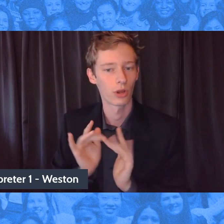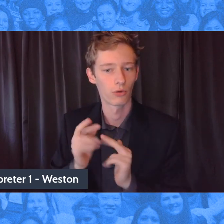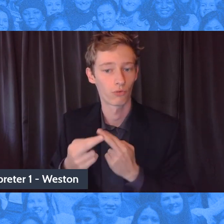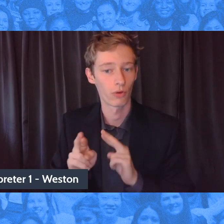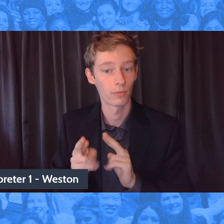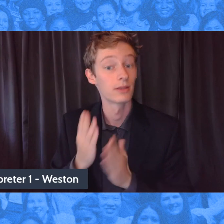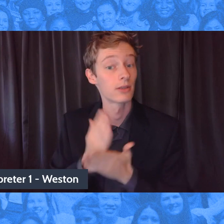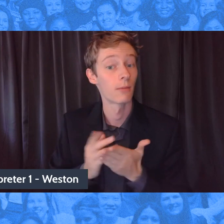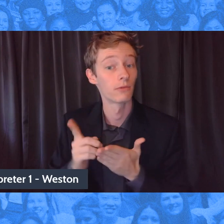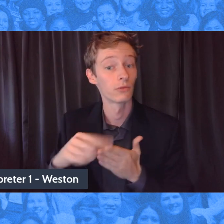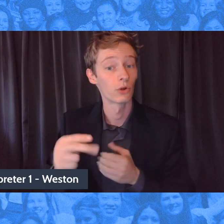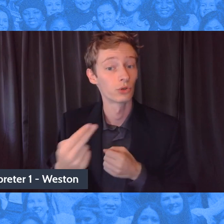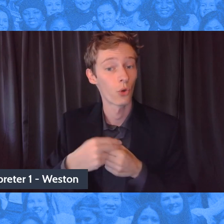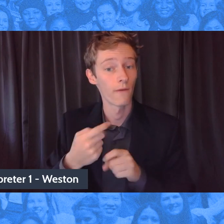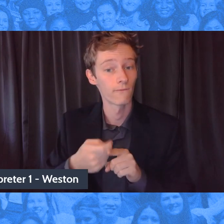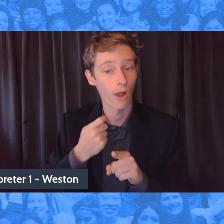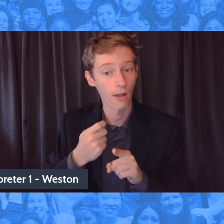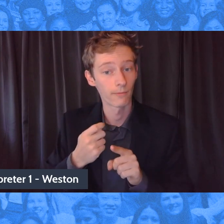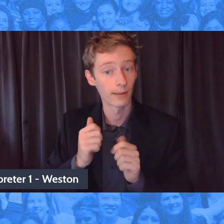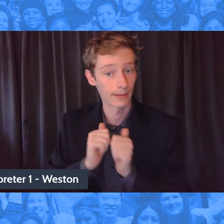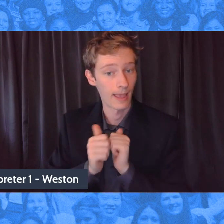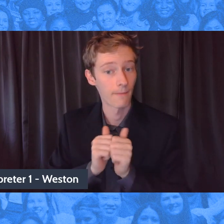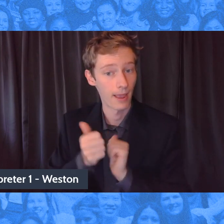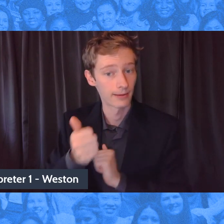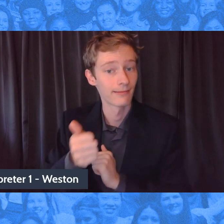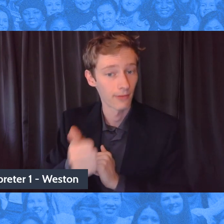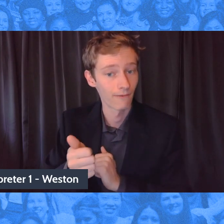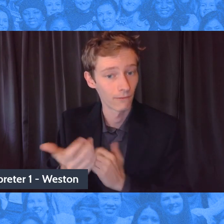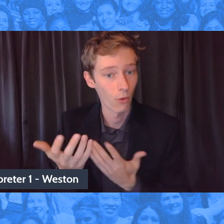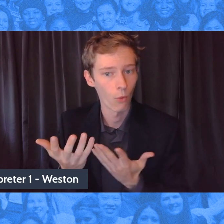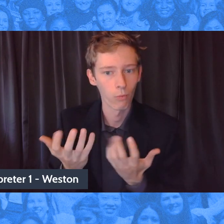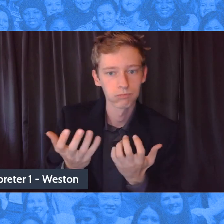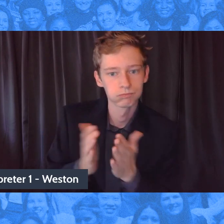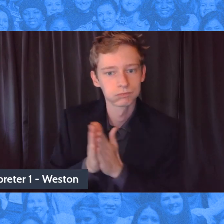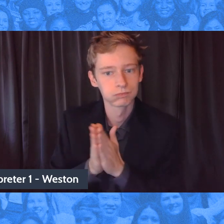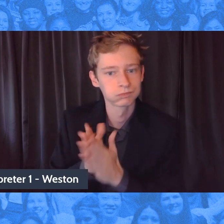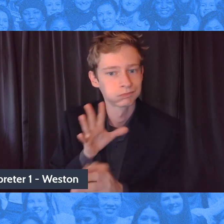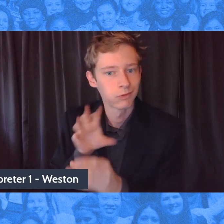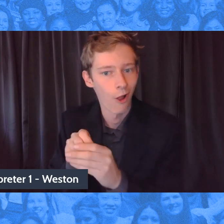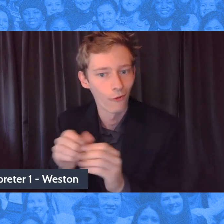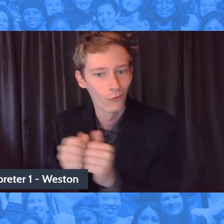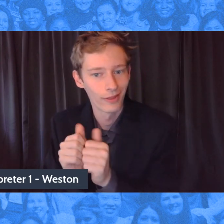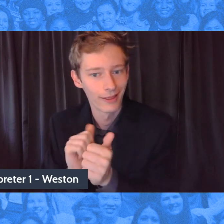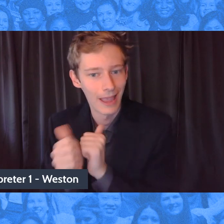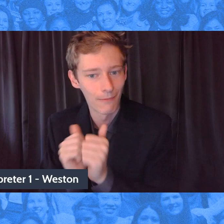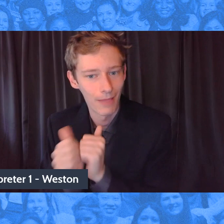or interested in working on campaigns. This is a space to learn about opportunities